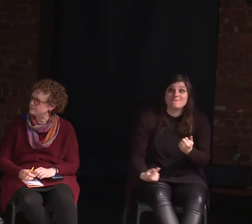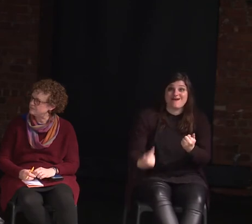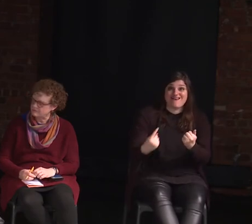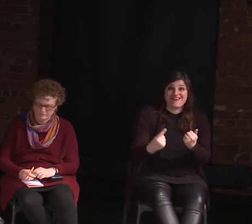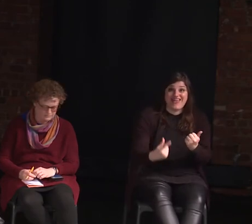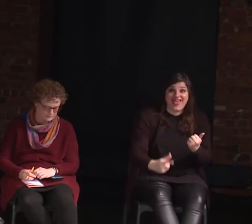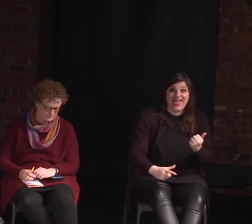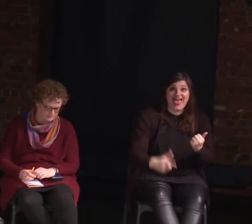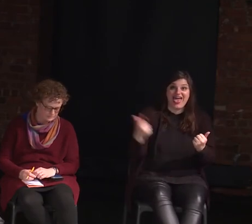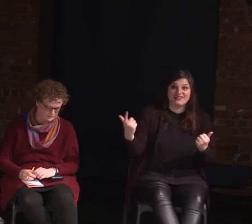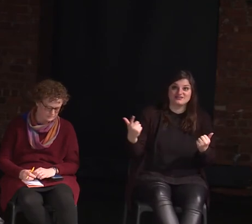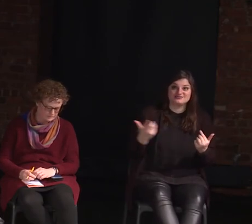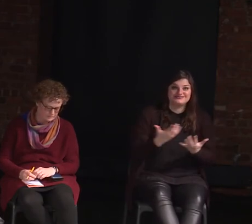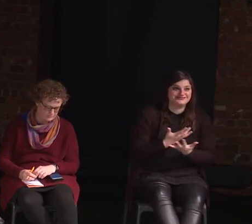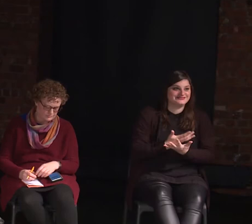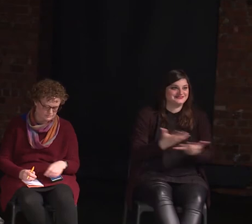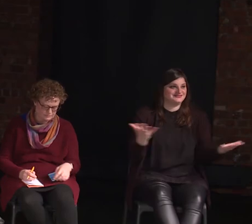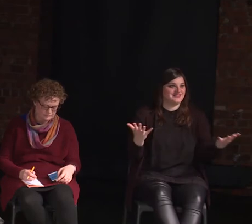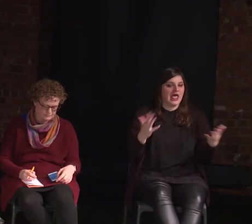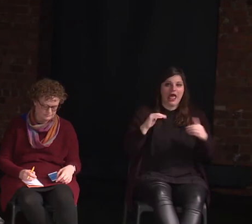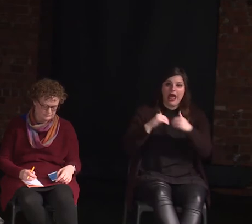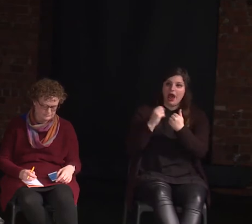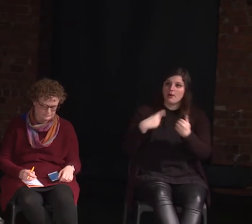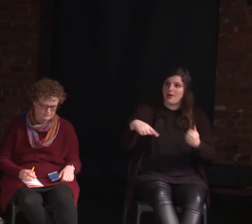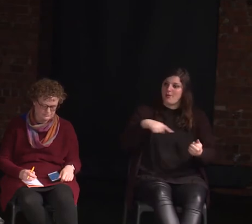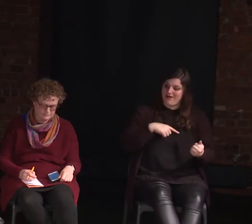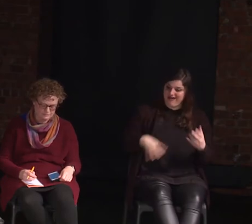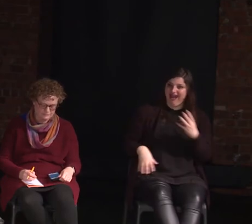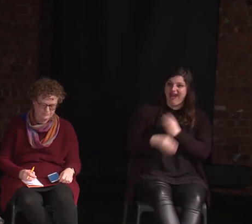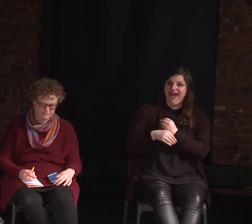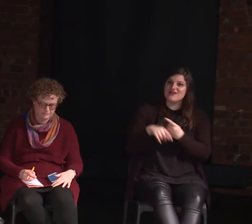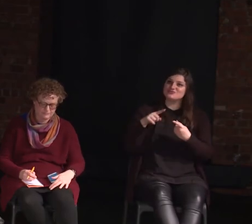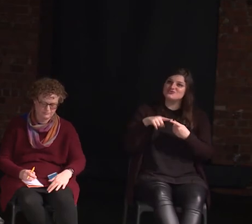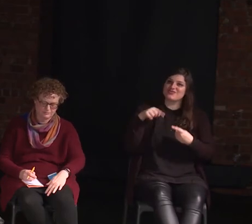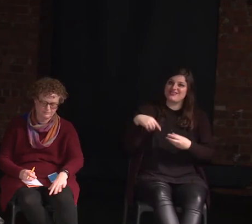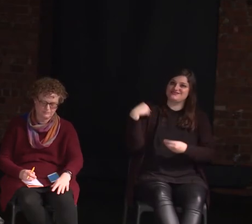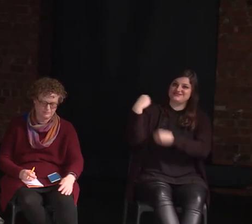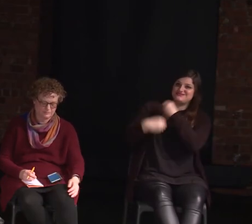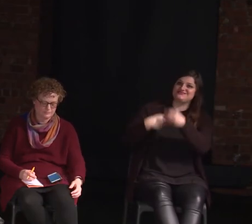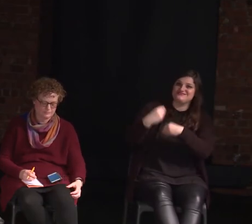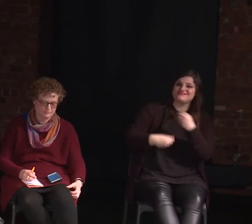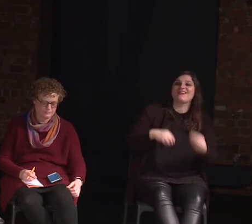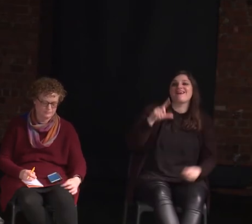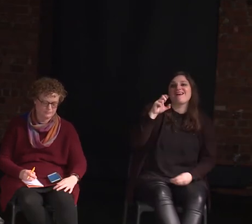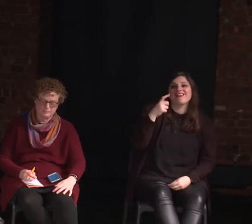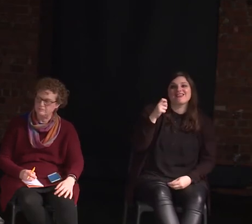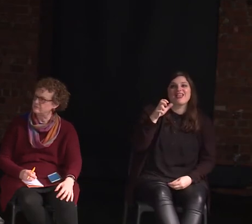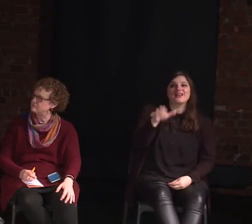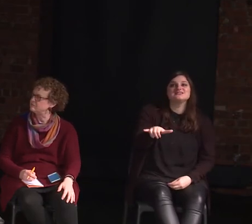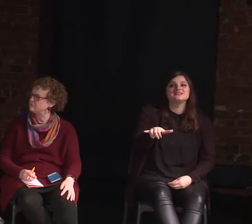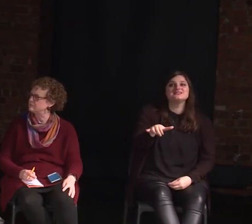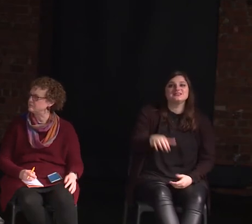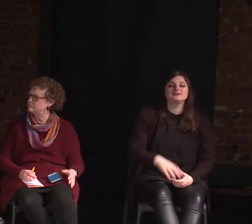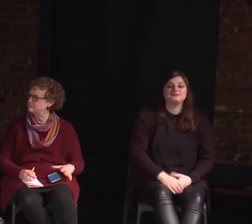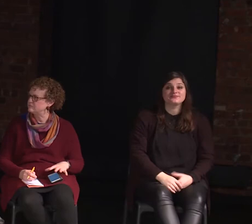What is our legacy, this generation's legacy going to be in terms of adding? Then you have to ask the whole question of "what is a monument?" et cetera,